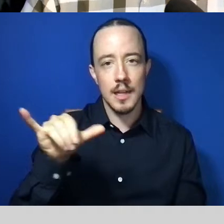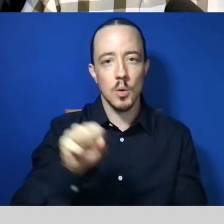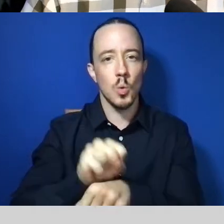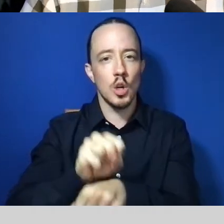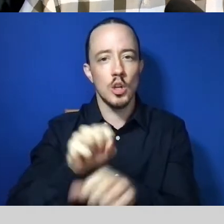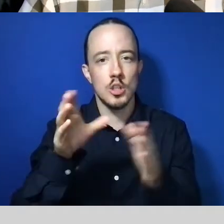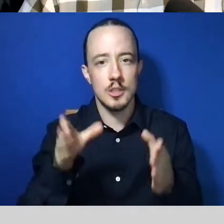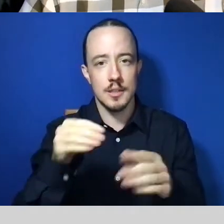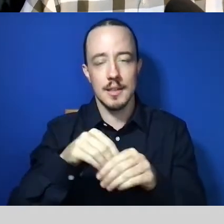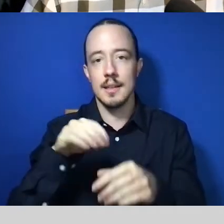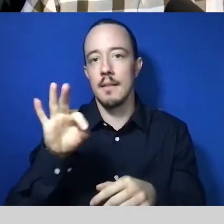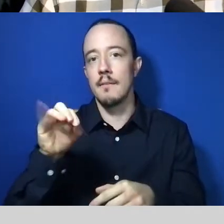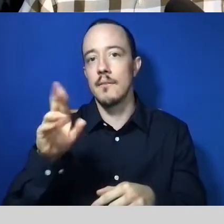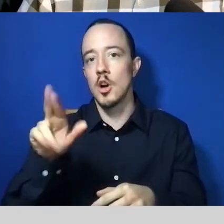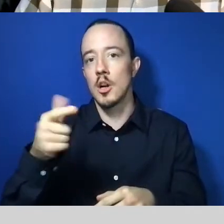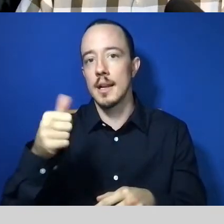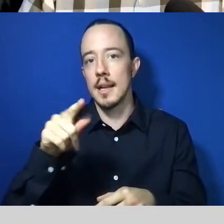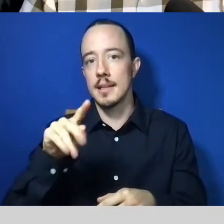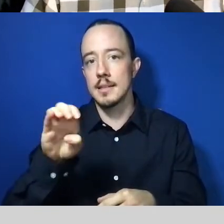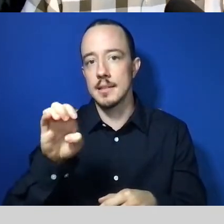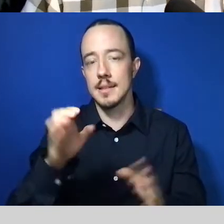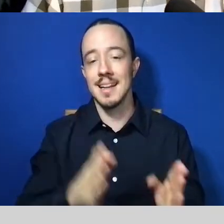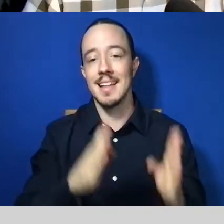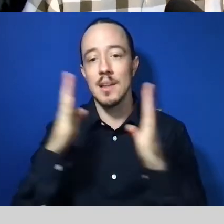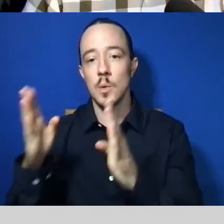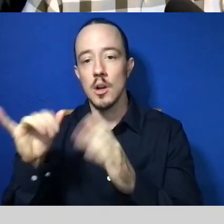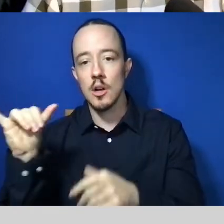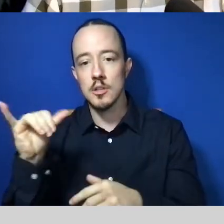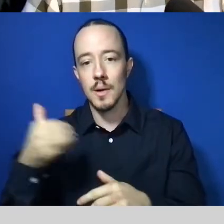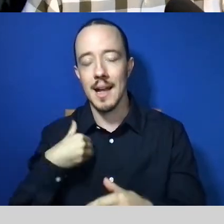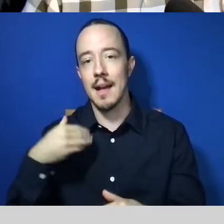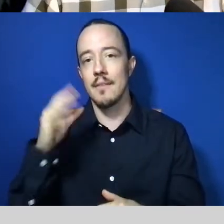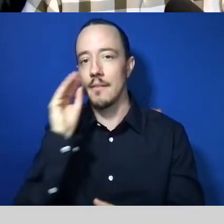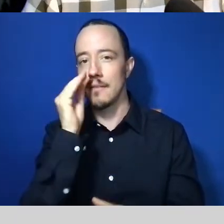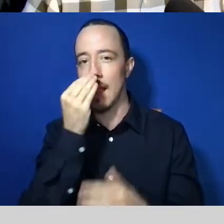we have a set of Flower instance running as well that is listening for errors